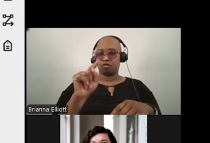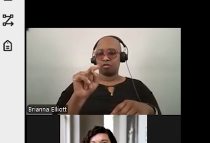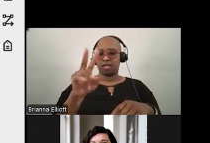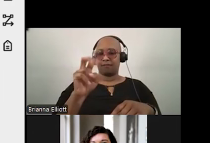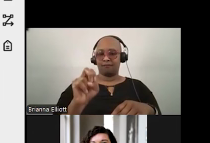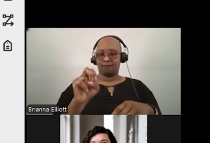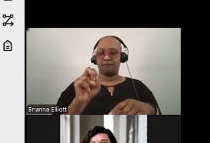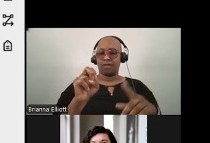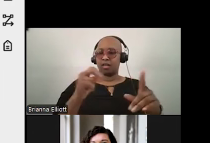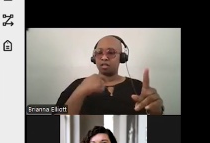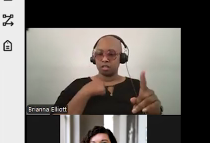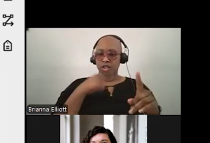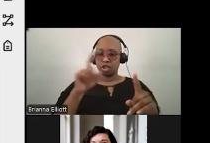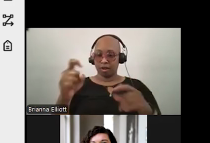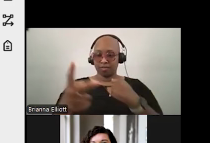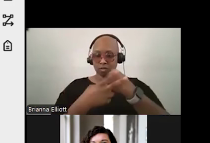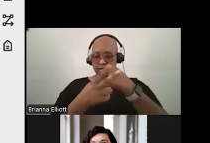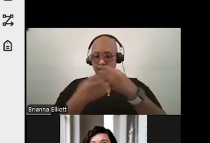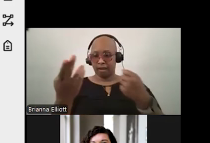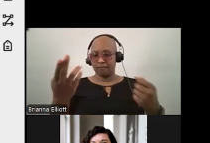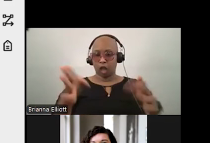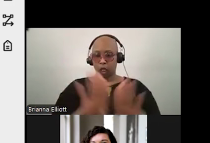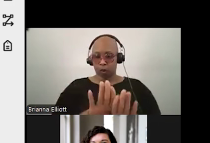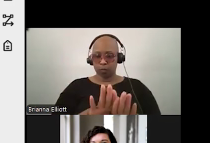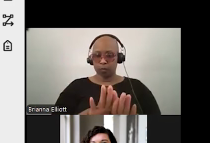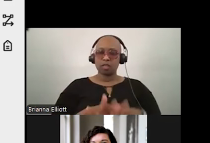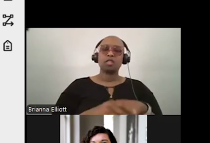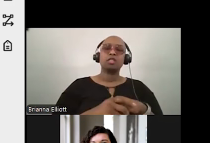me. You got to you got to save and close. As I do that, you'll see the number goes down. Always